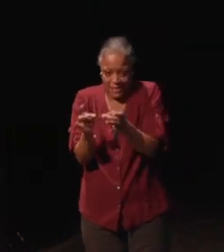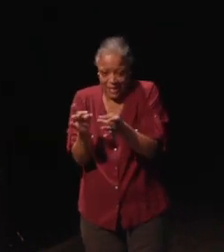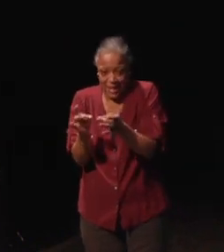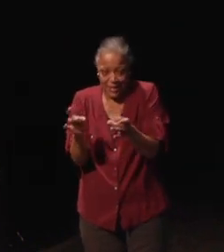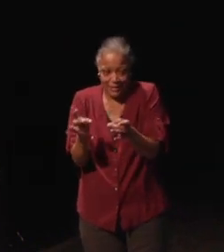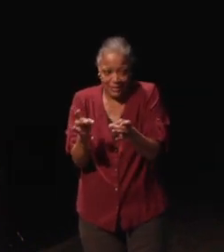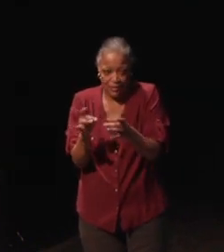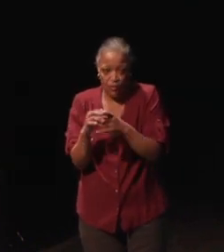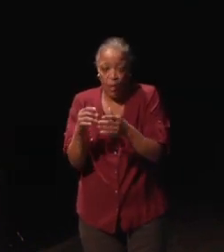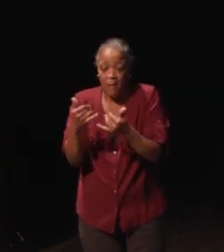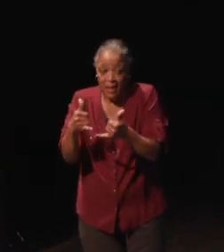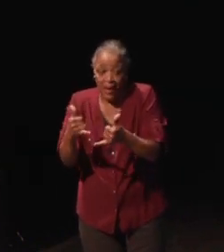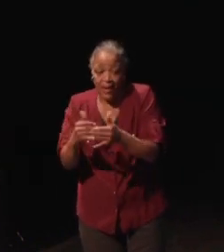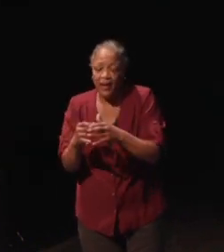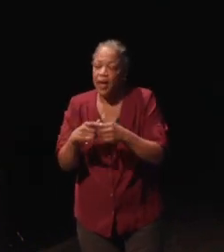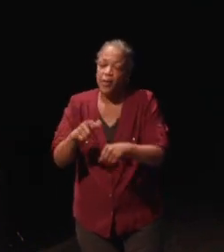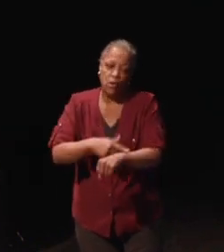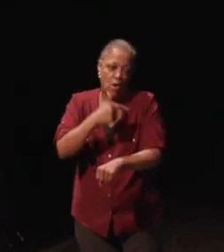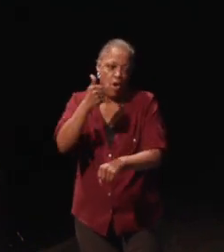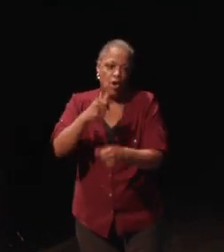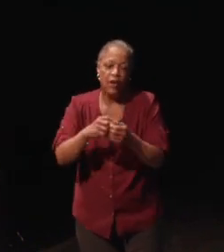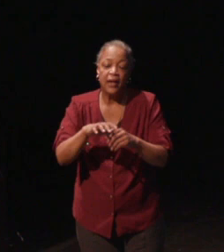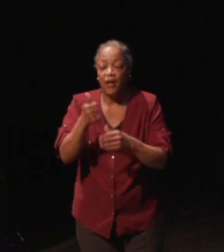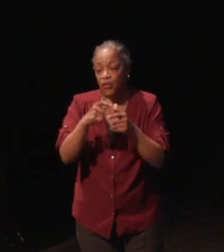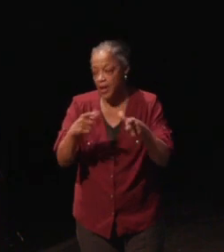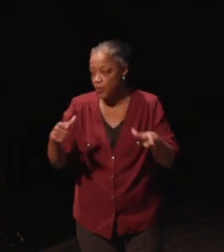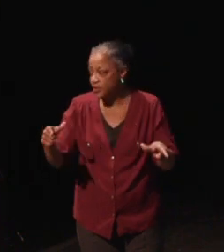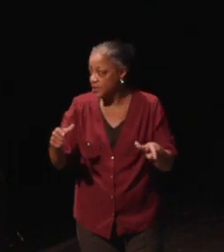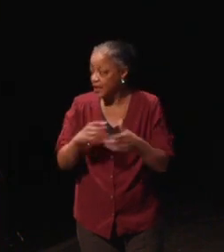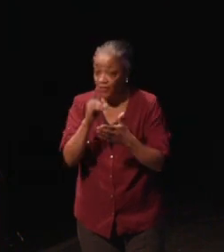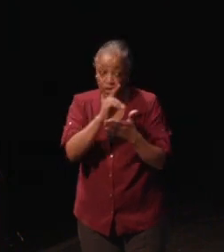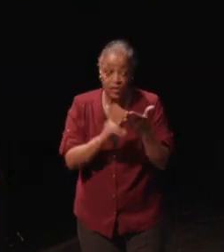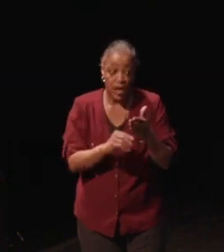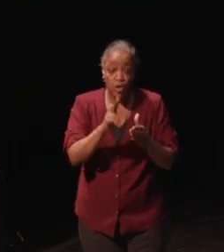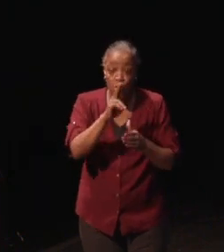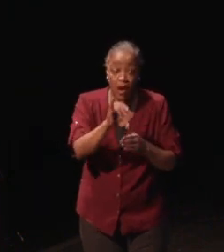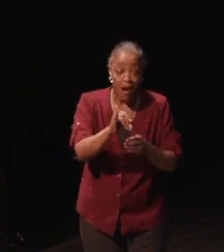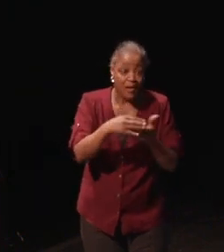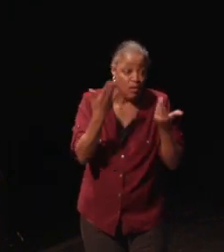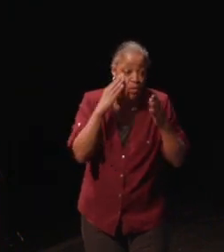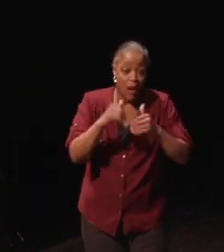it can be significantly longer in other languages. If you design your UI and you don't know how long a Test is going